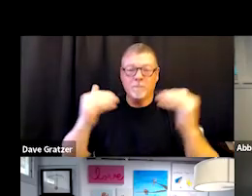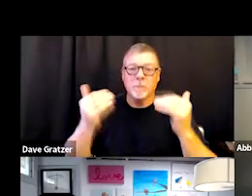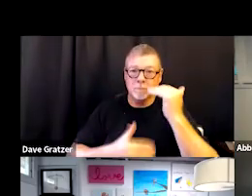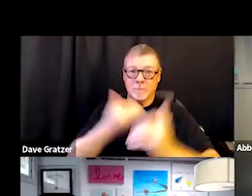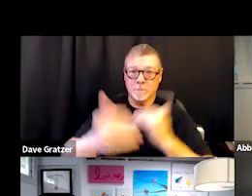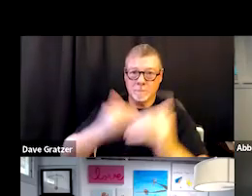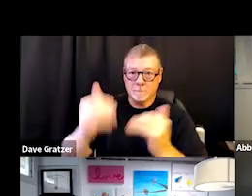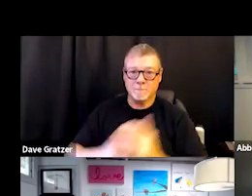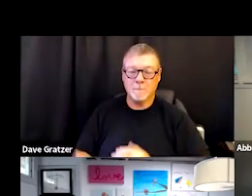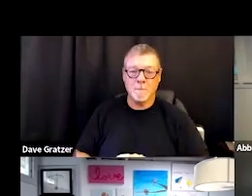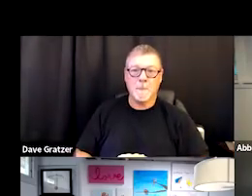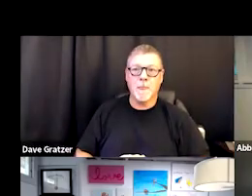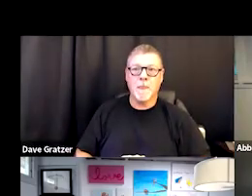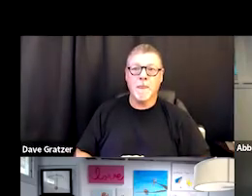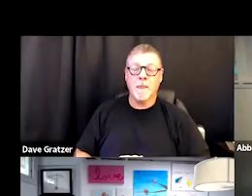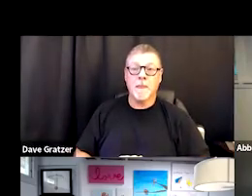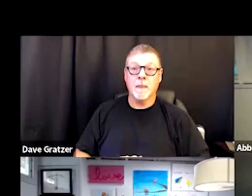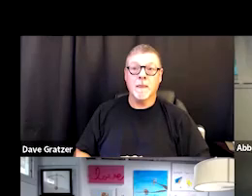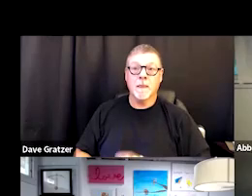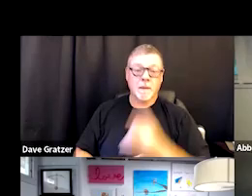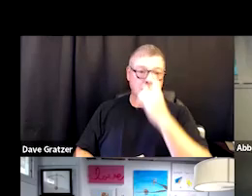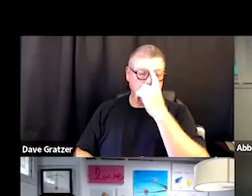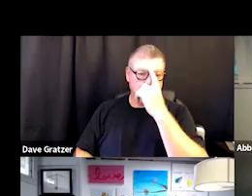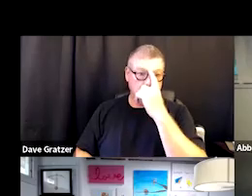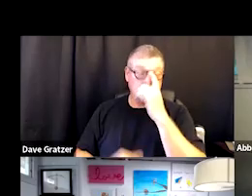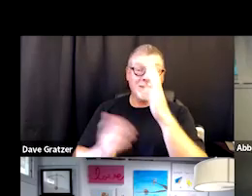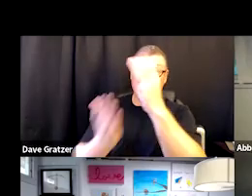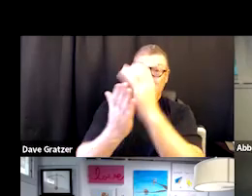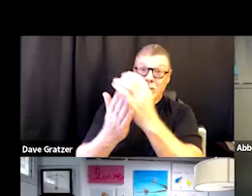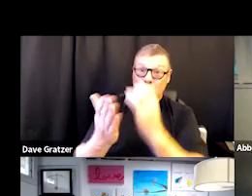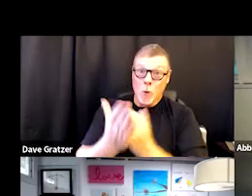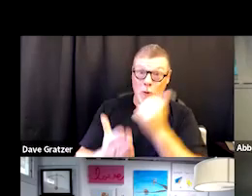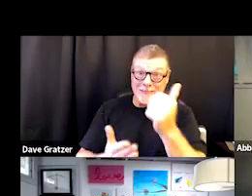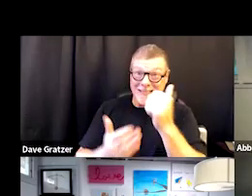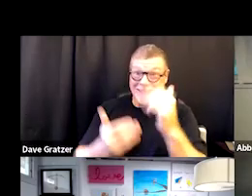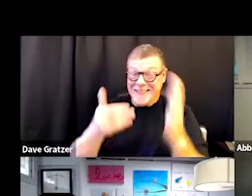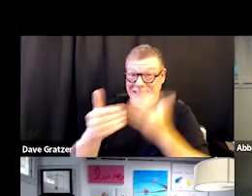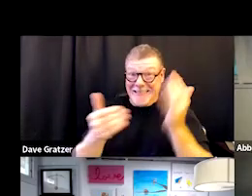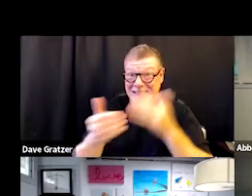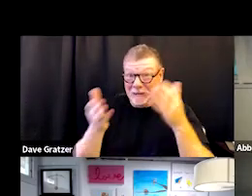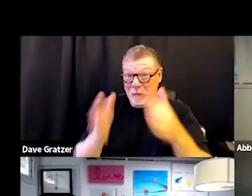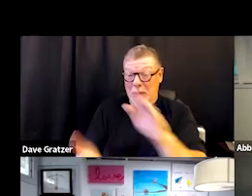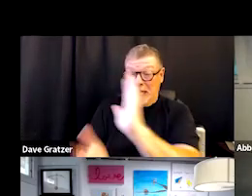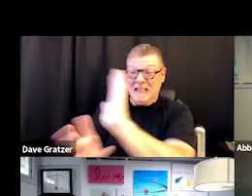In terms of the course, we don't have any easily downloadable way to download